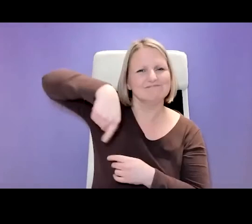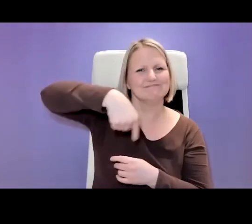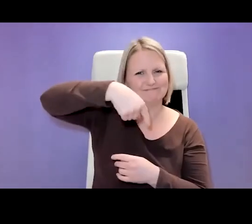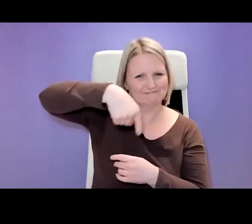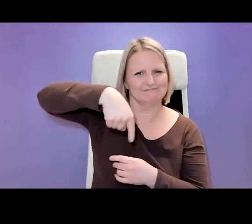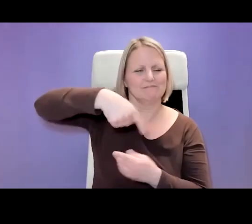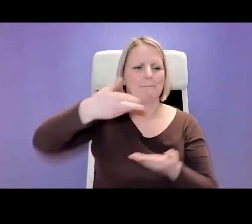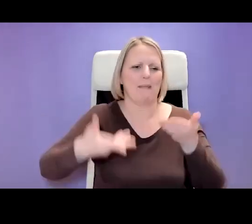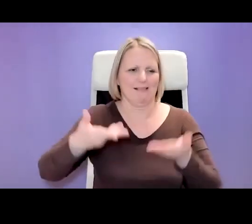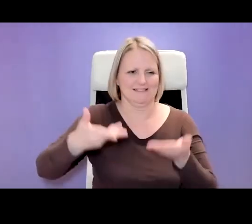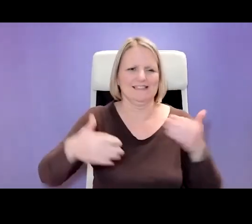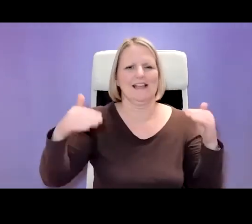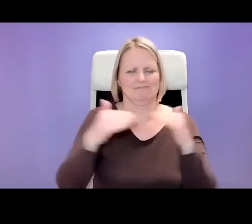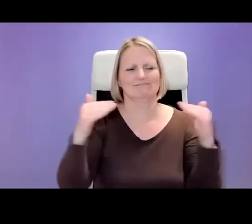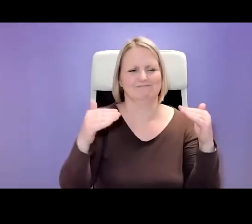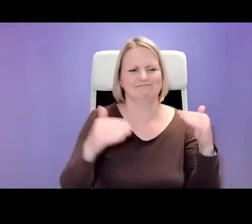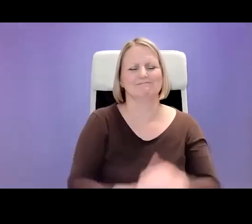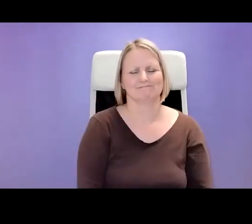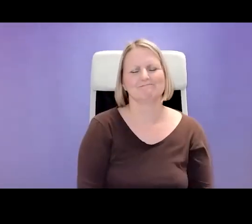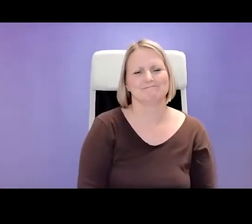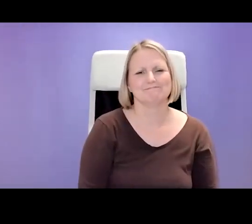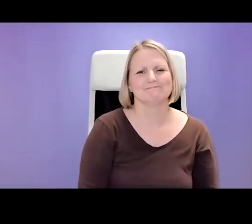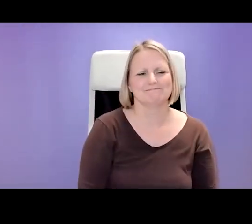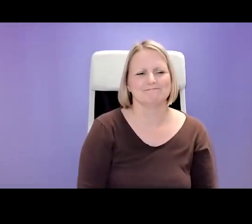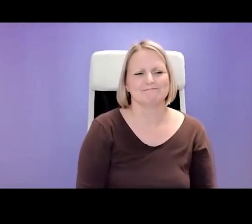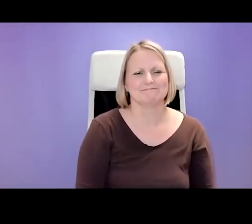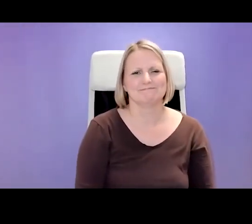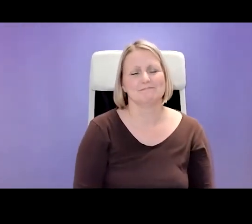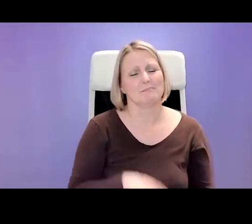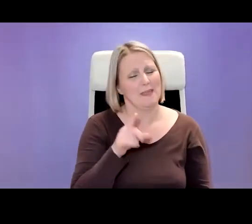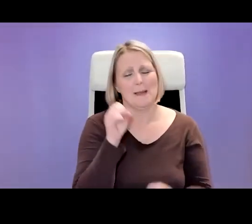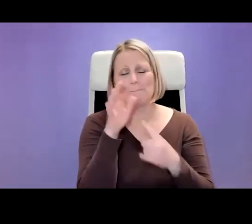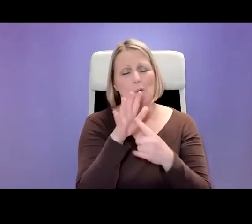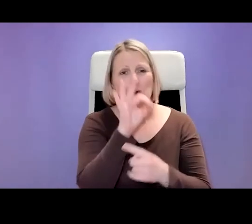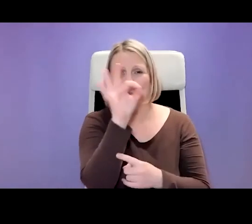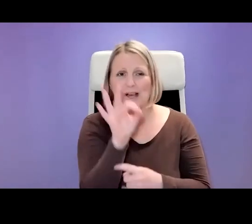But, nevertheless it is an important question and in my